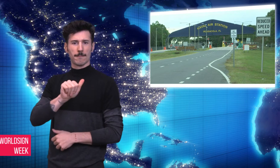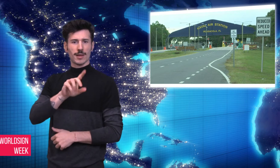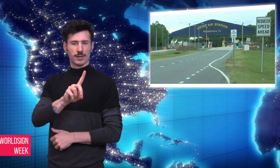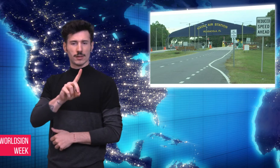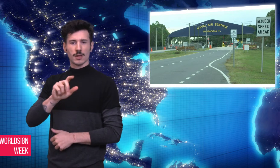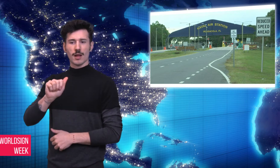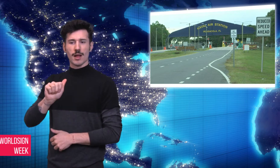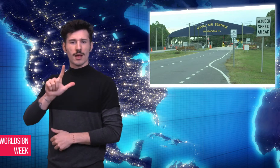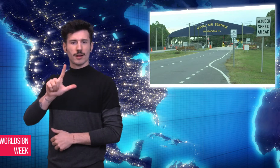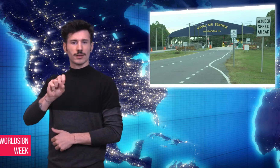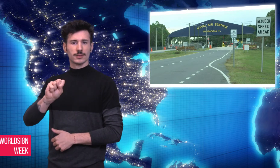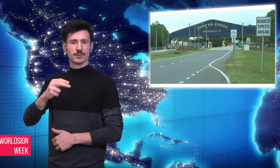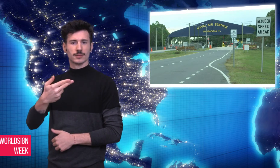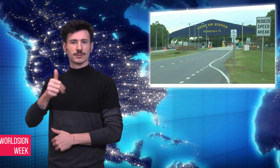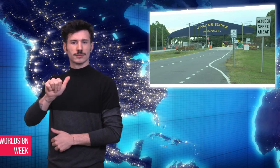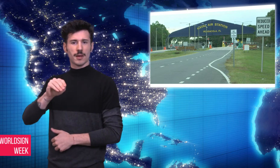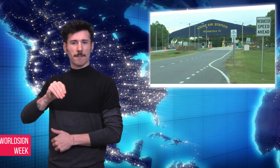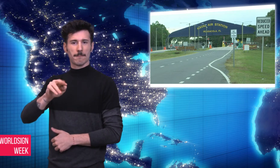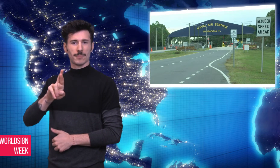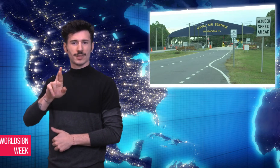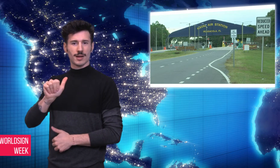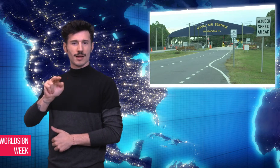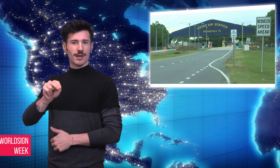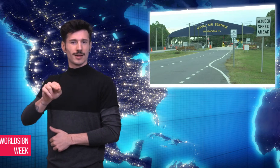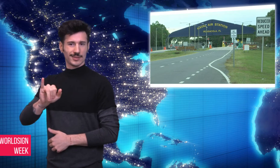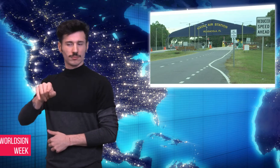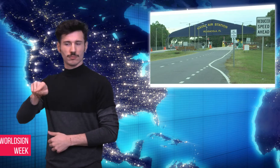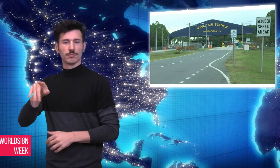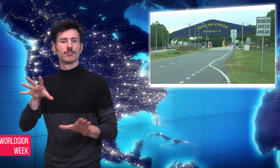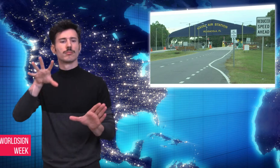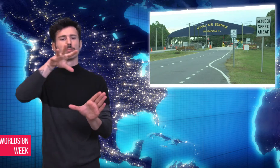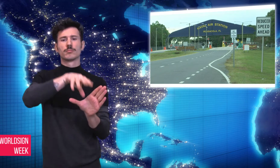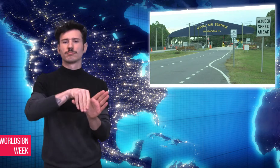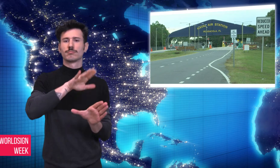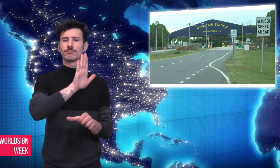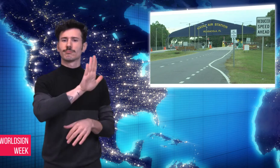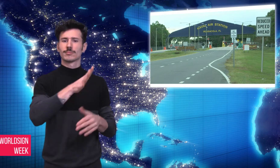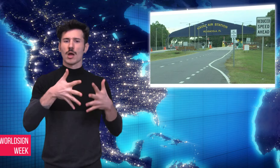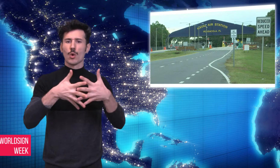week. The shooter was identified as Mohammad